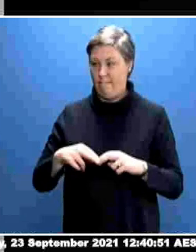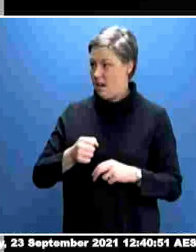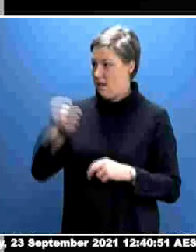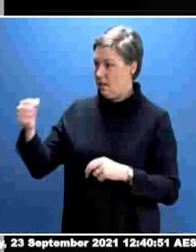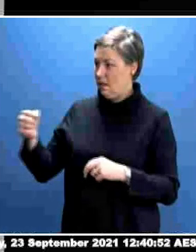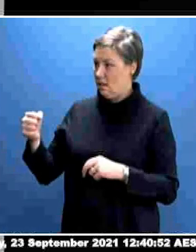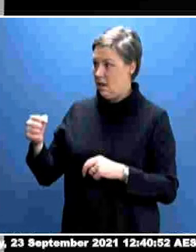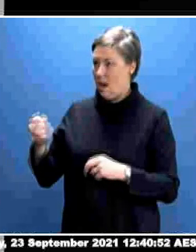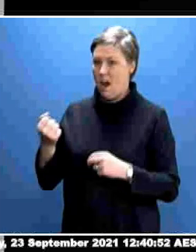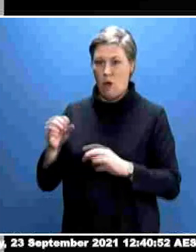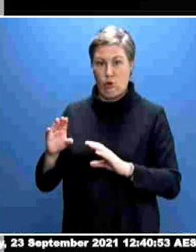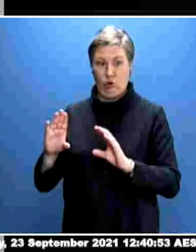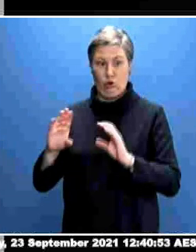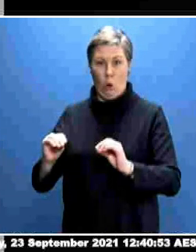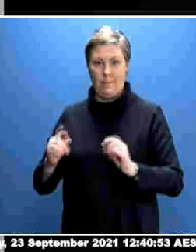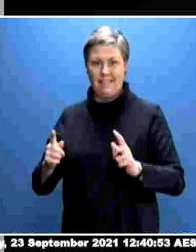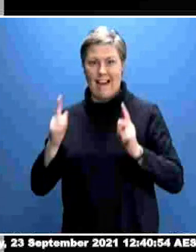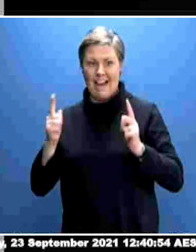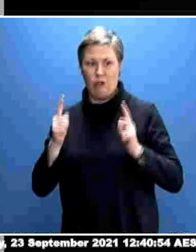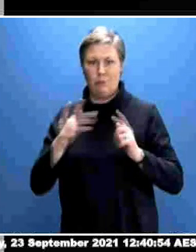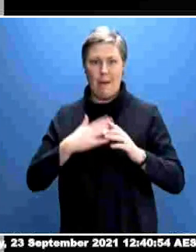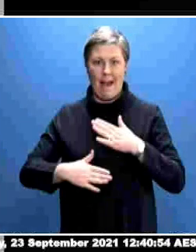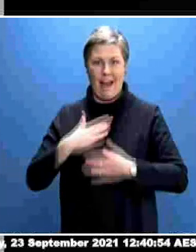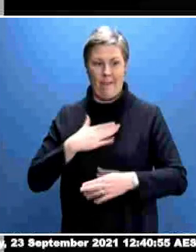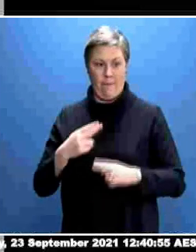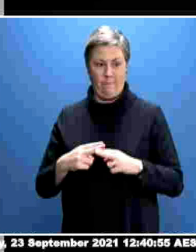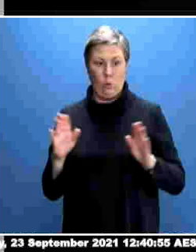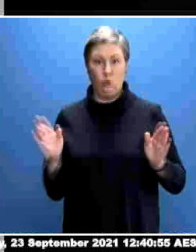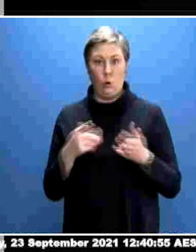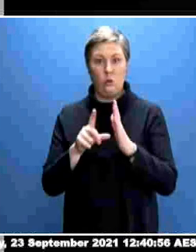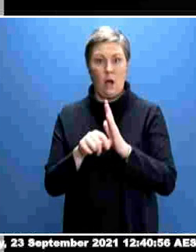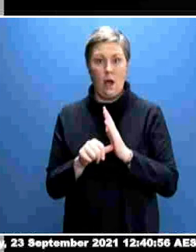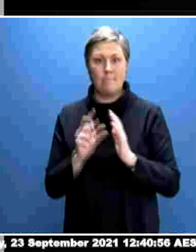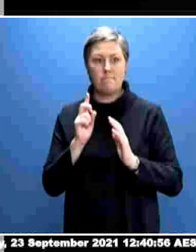risk-taking behaviour for that short period of time, but putting them back